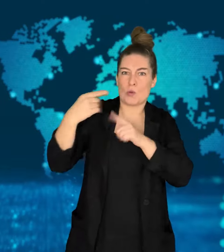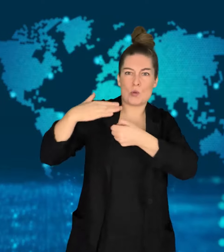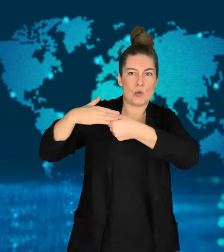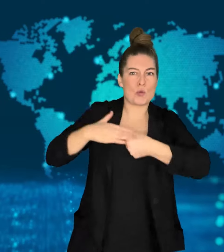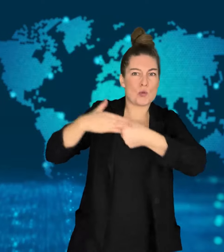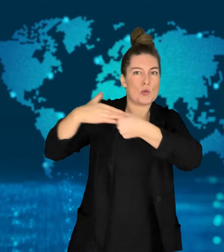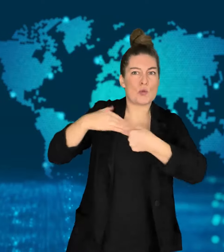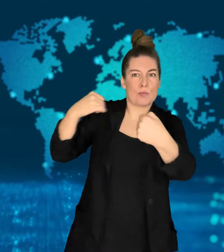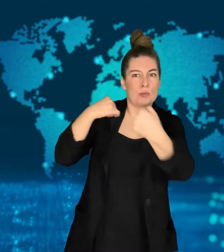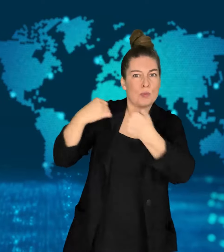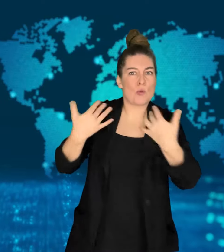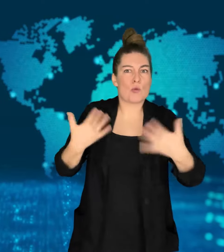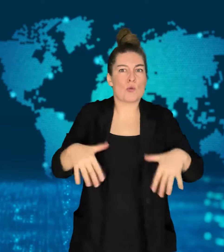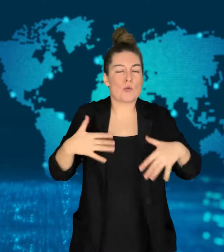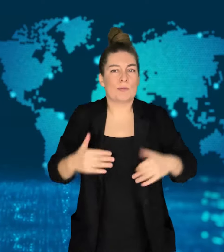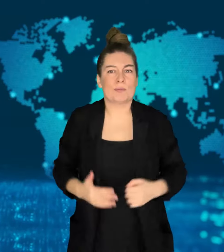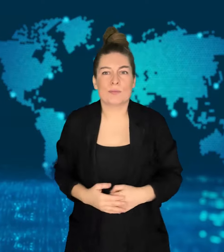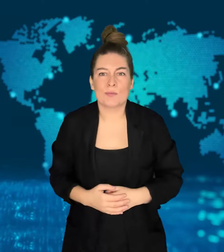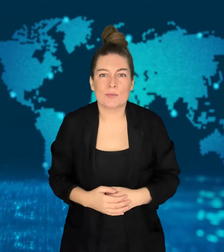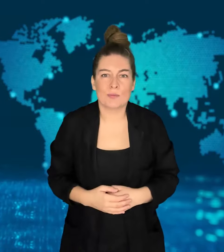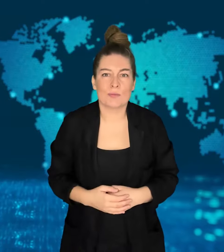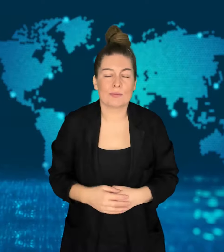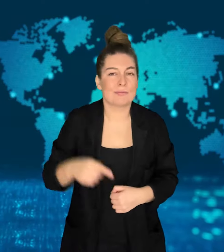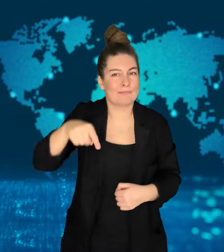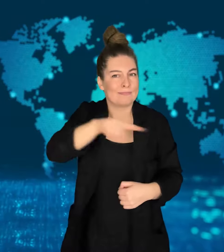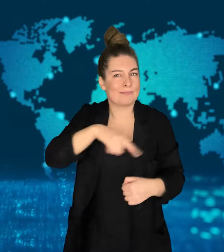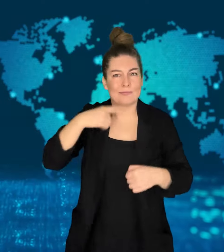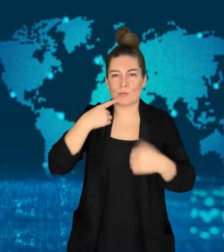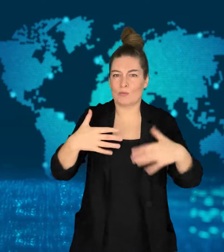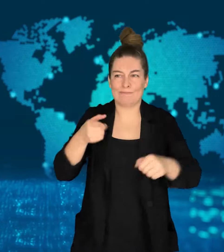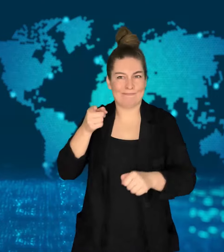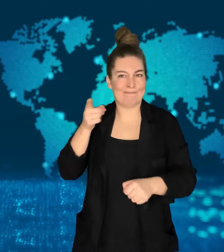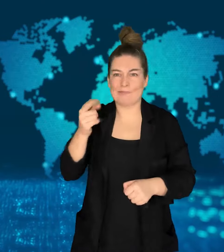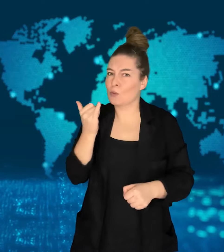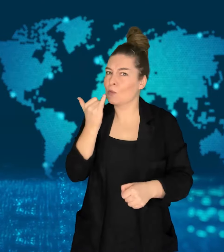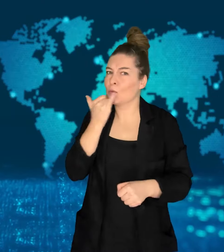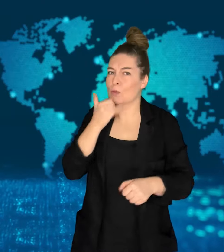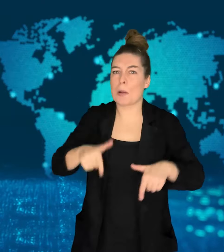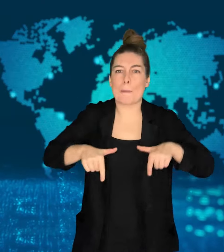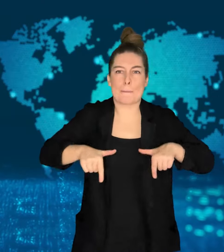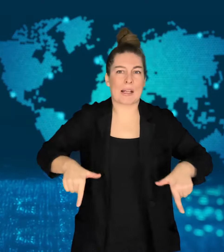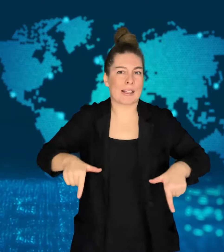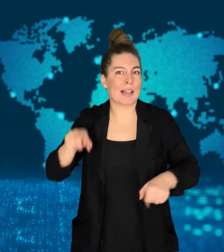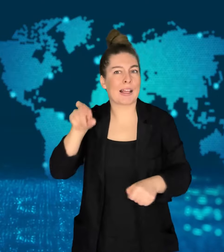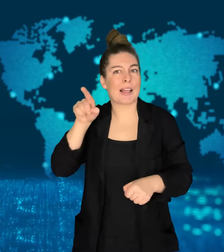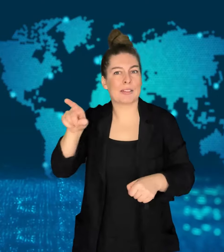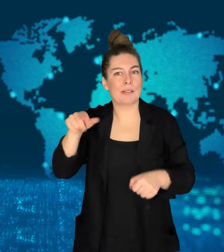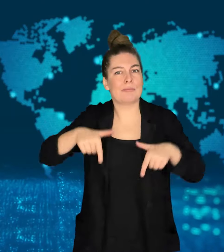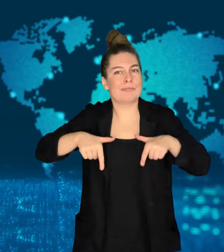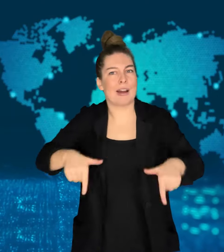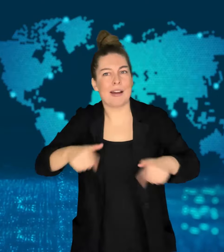Critics accuse the Prime Minister of dedicating the temple as a political move.